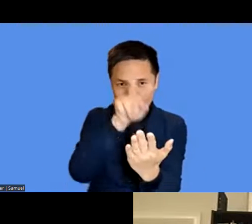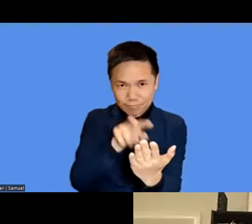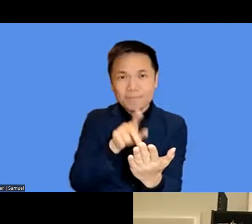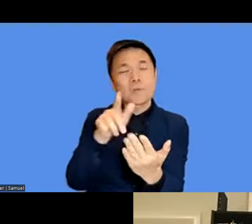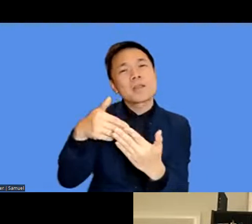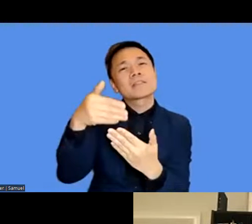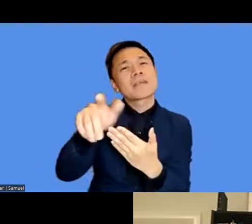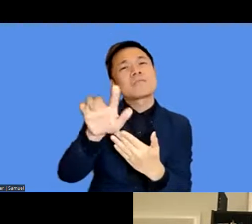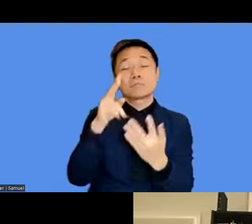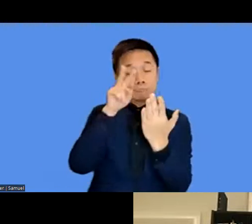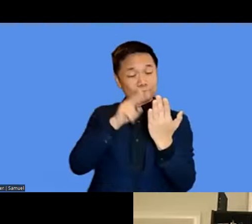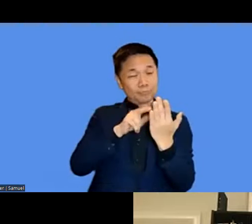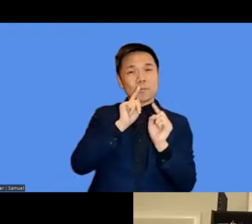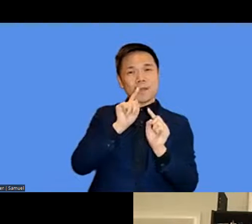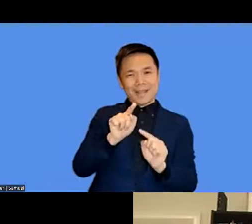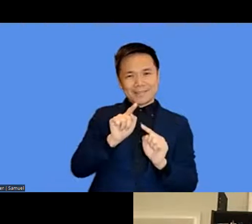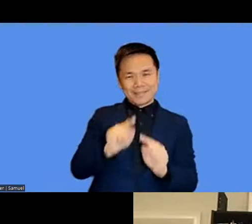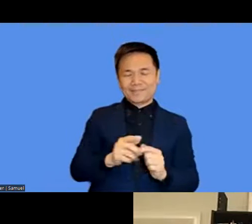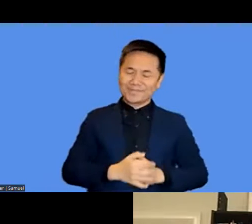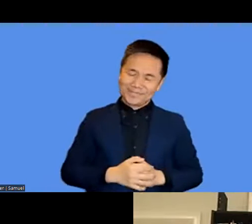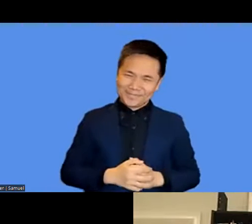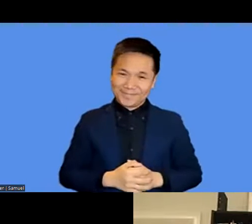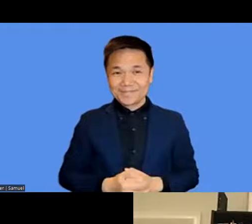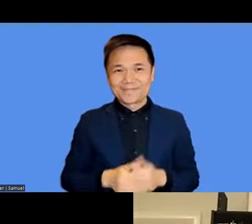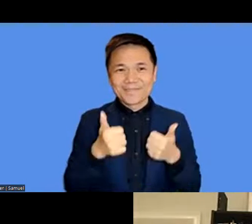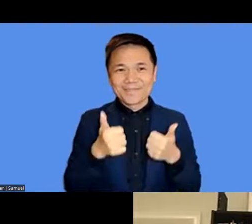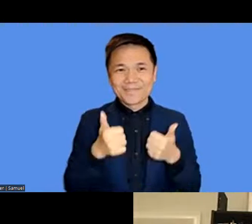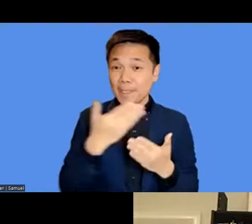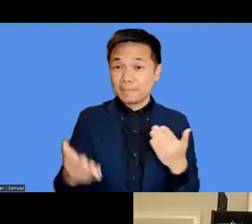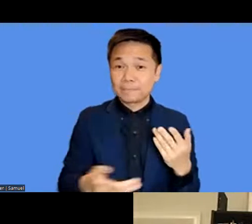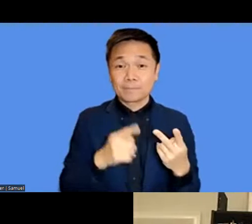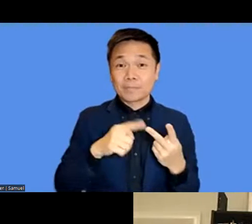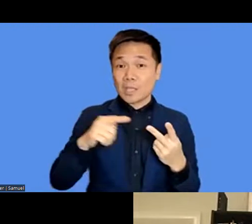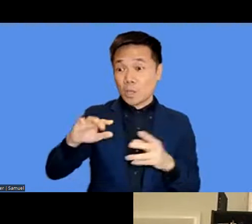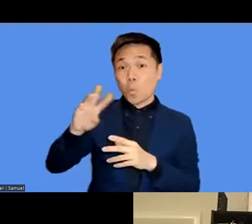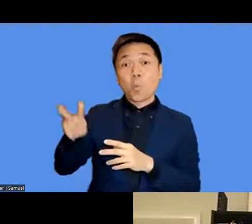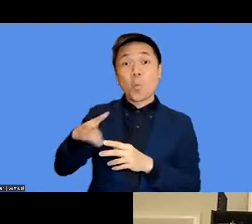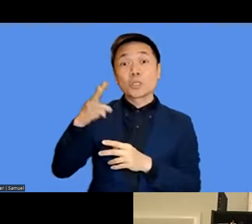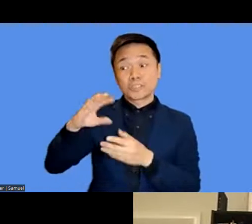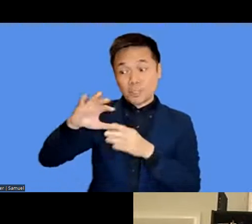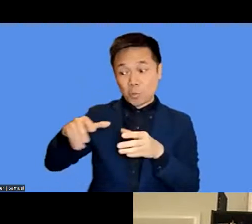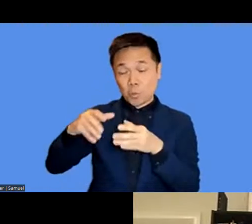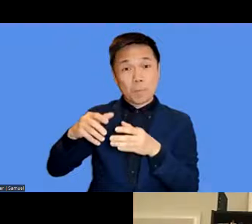I also wanted to mention that the Washington Group has plans to host a series of webinars